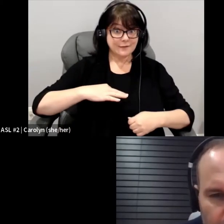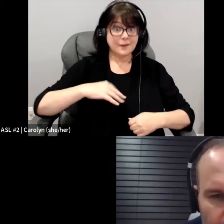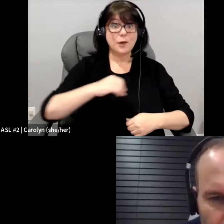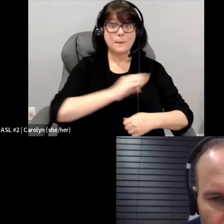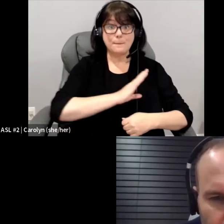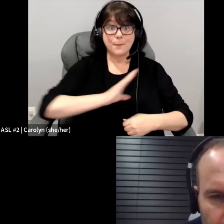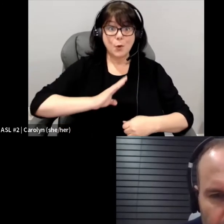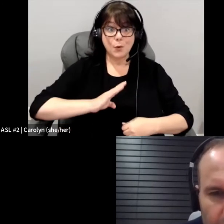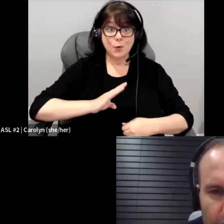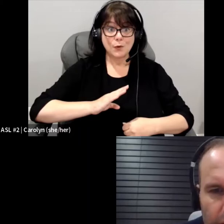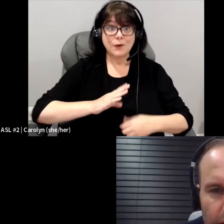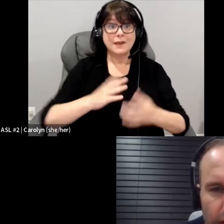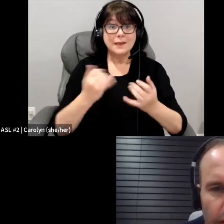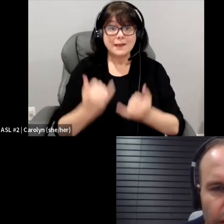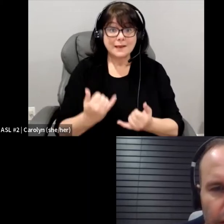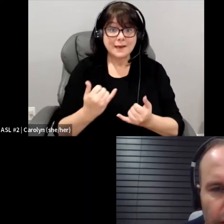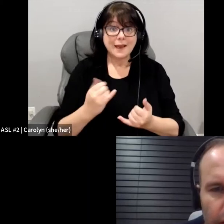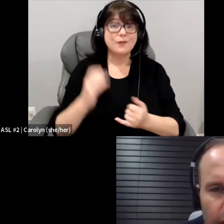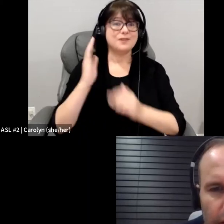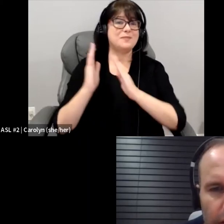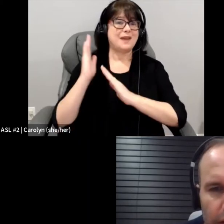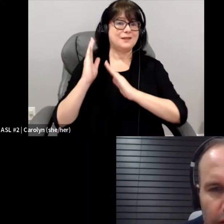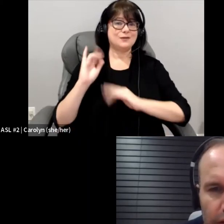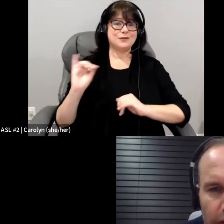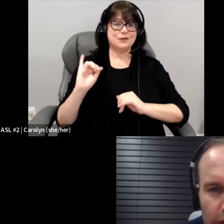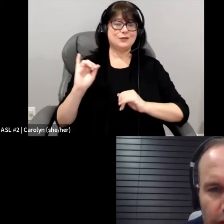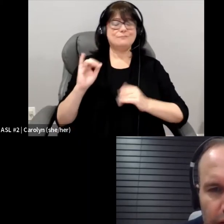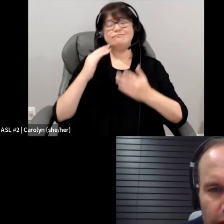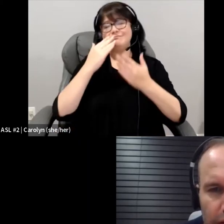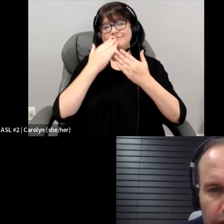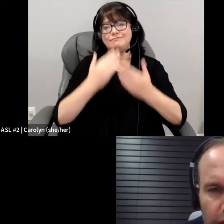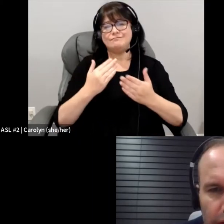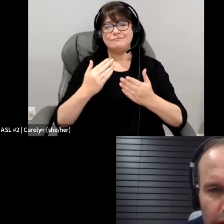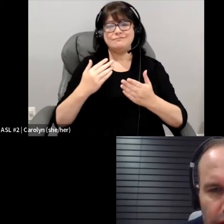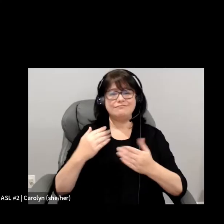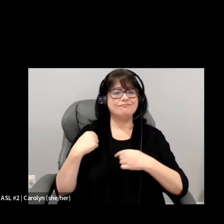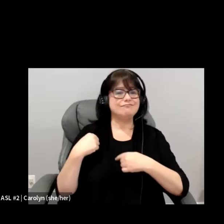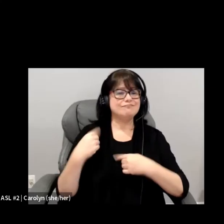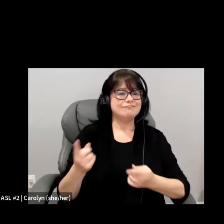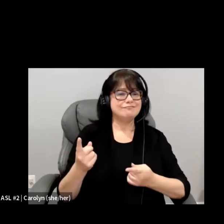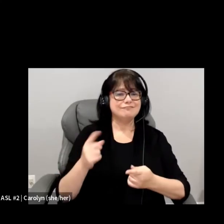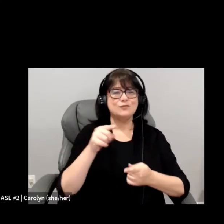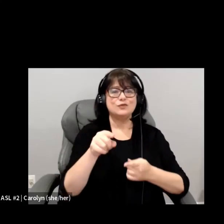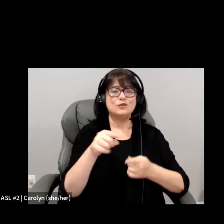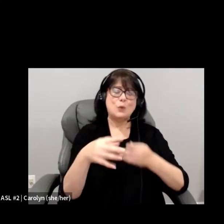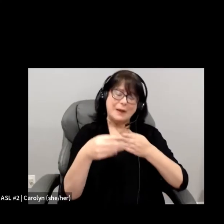SO THANK YOU FOR BEING OUR FEARLESS LEADER AND TAKING US FORWARD AND I'M SO GRATEFUL